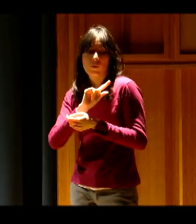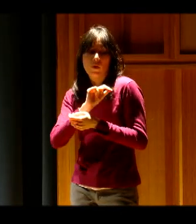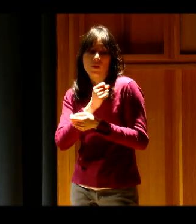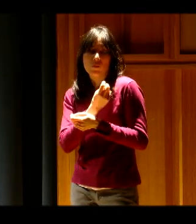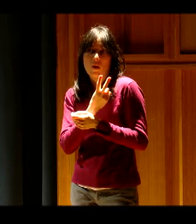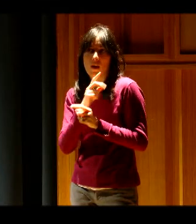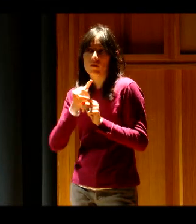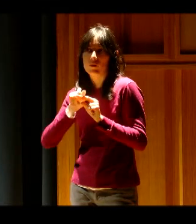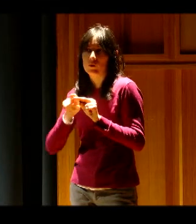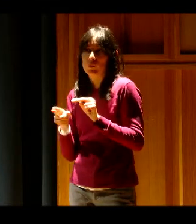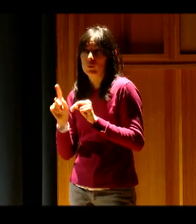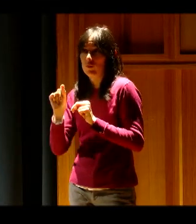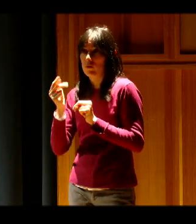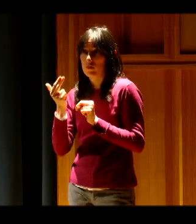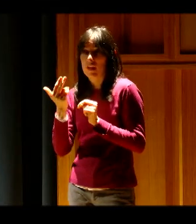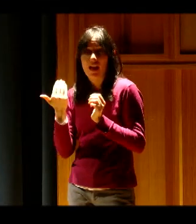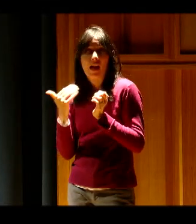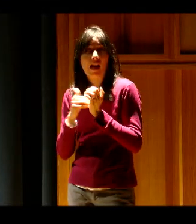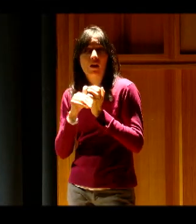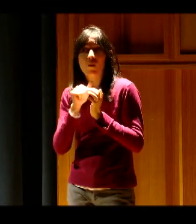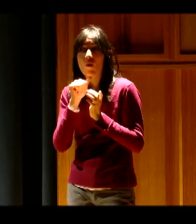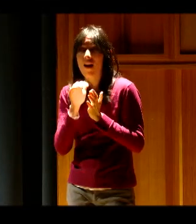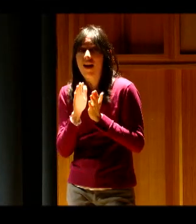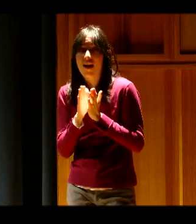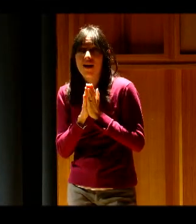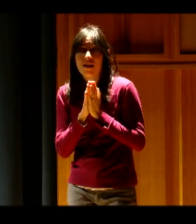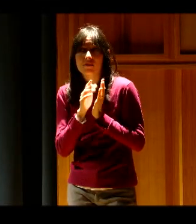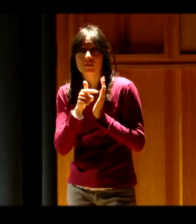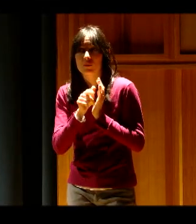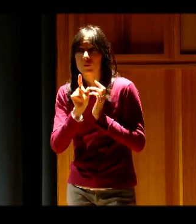Nobody was asked to reduce.